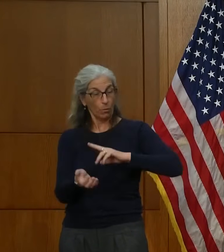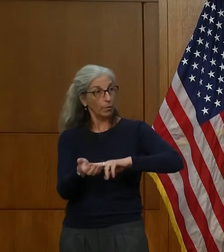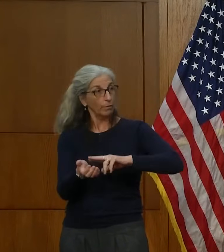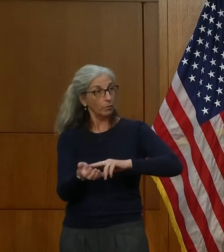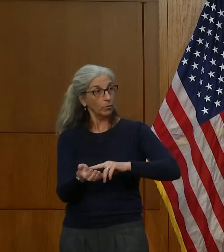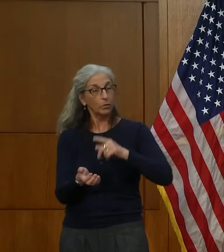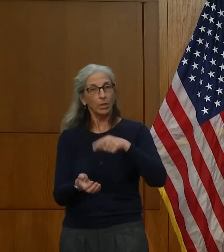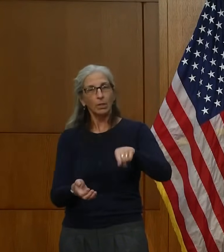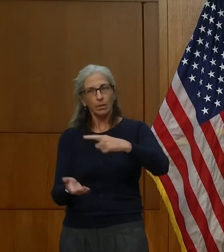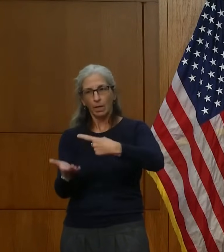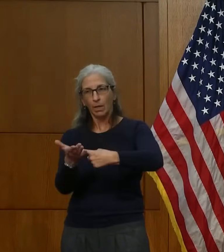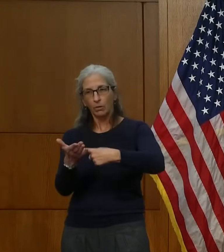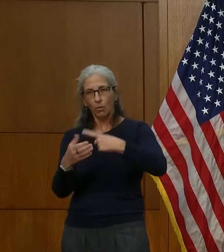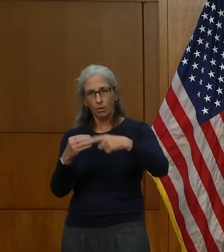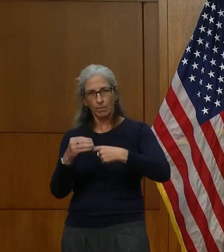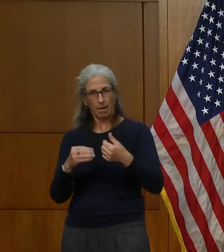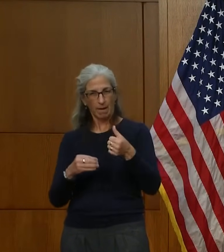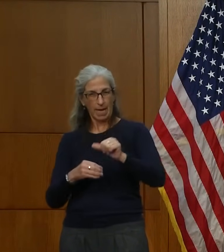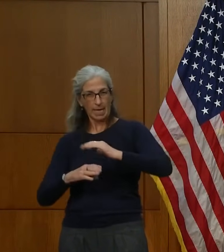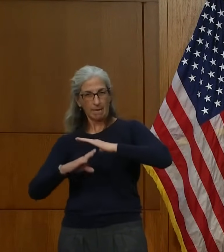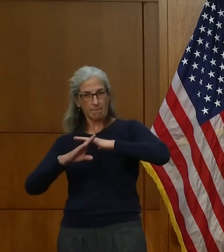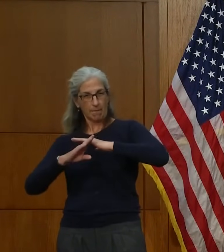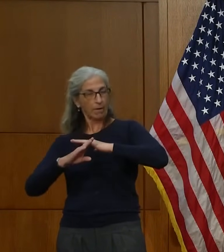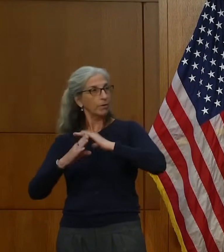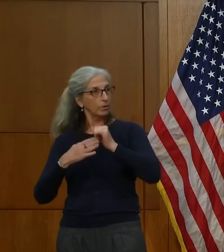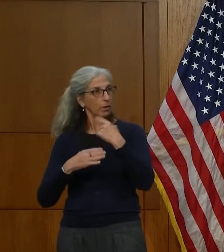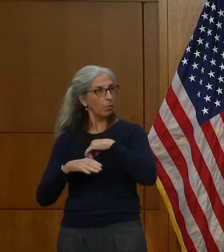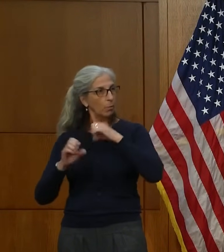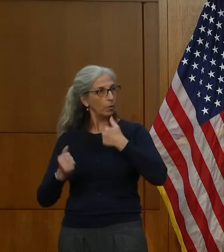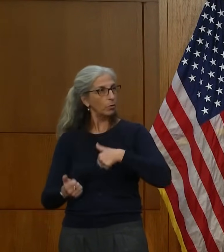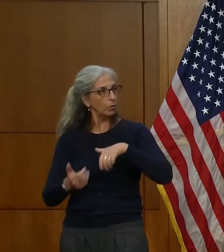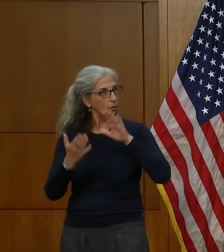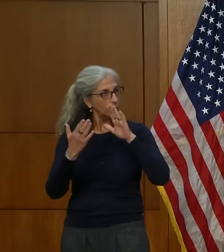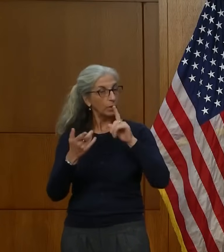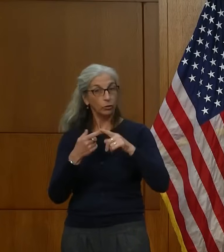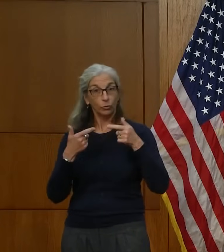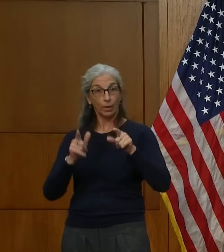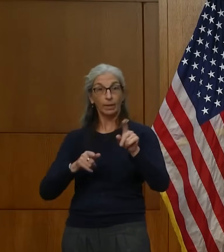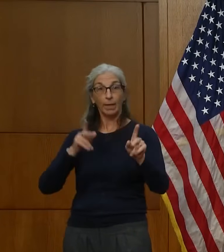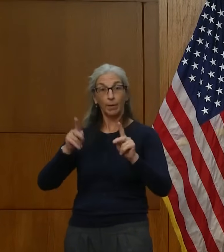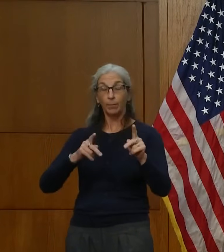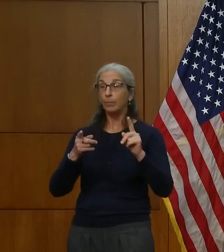BROWN, THE DEPARTMENT OF HEALTH PROFESSIONS AND THE TEAM AT THE BOARD OF NURSING THIO EXPLORE.